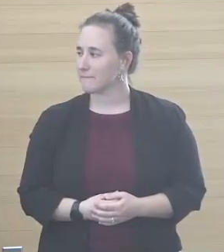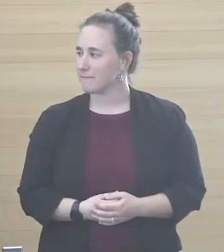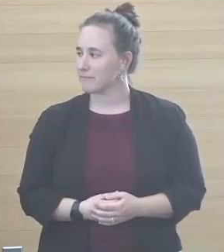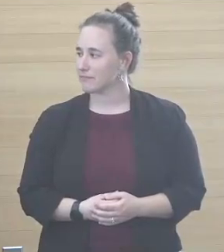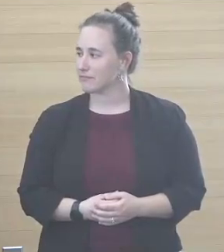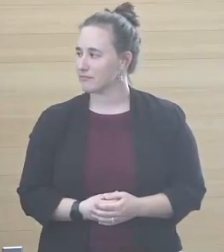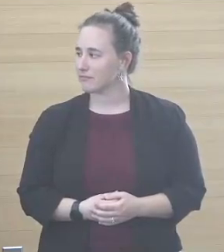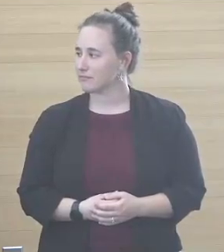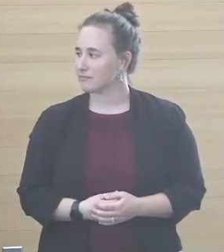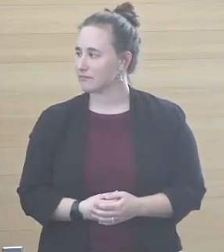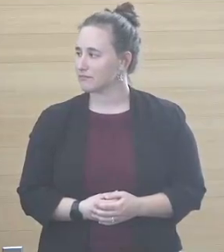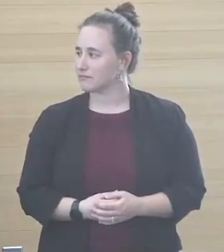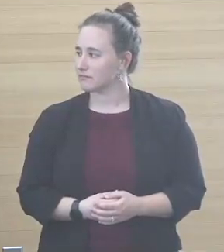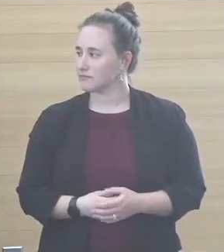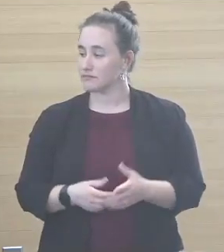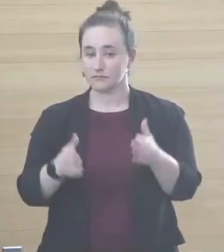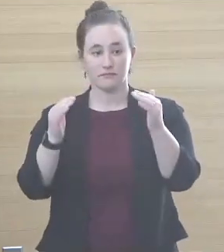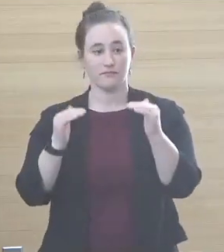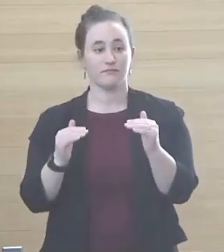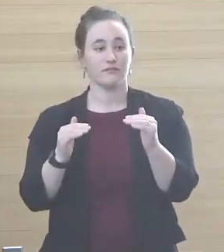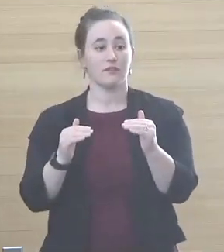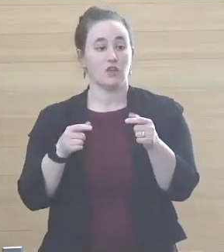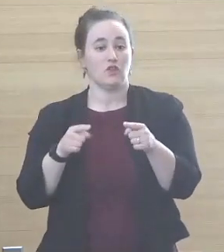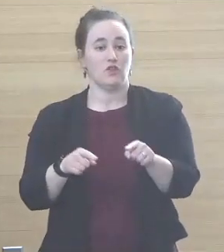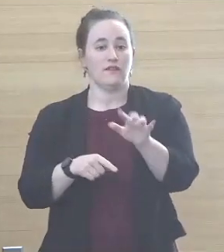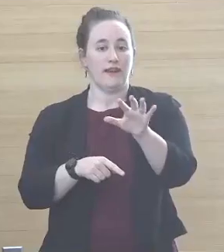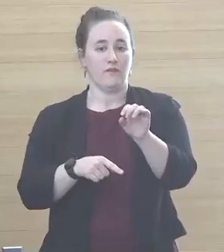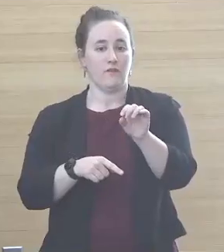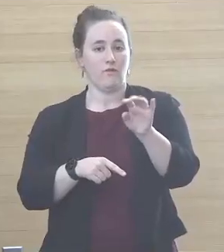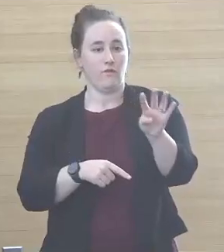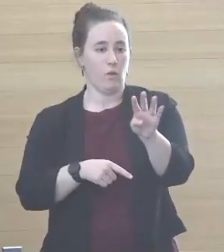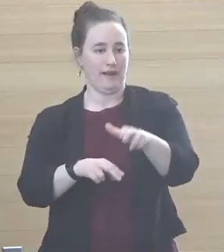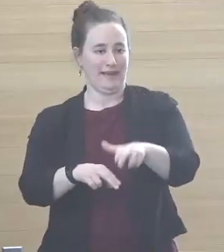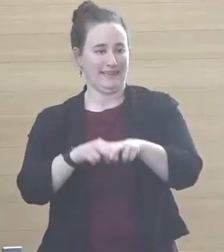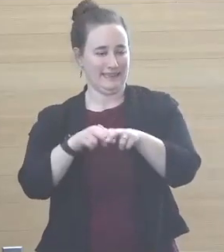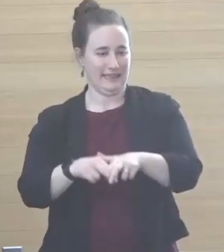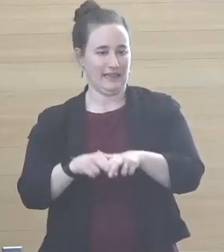During the 504 Sit-Ins, activist Brad Lomax got his party